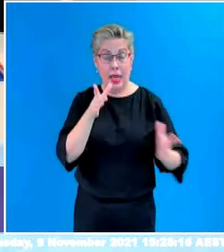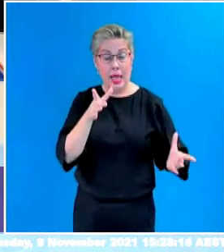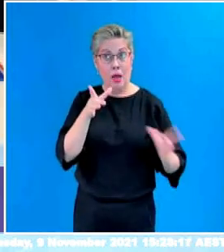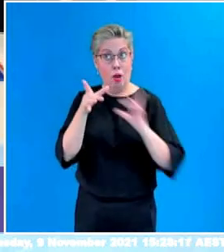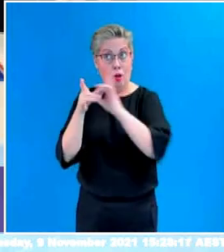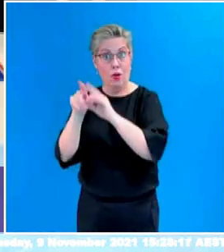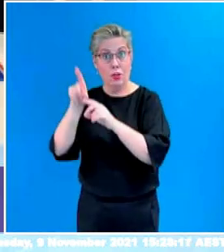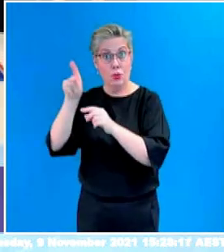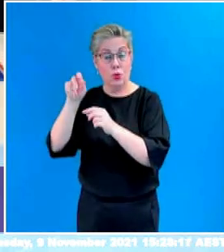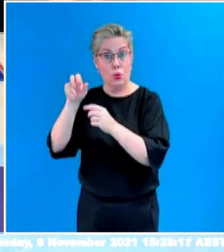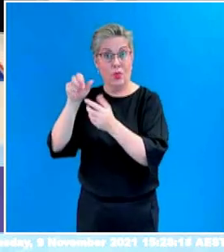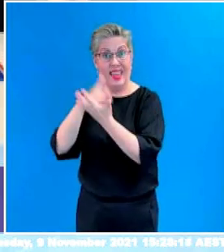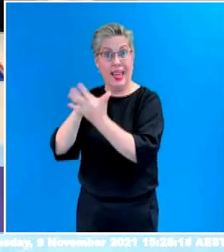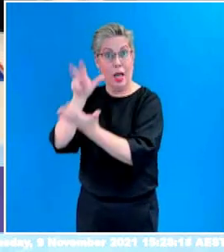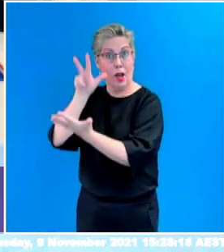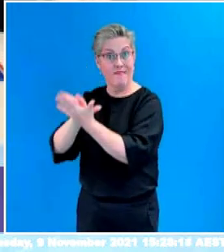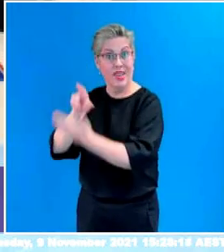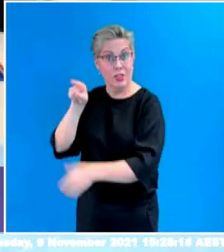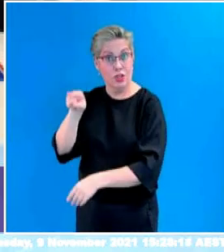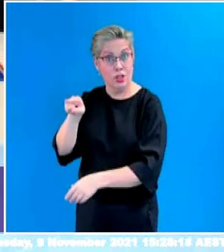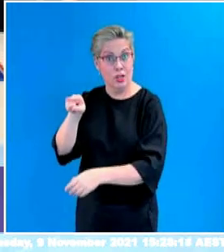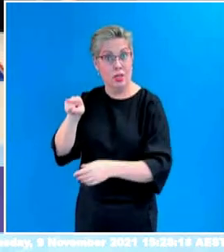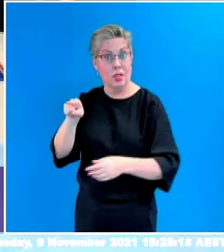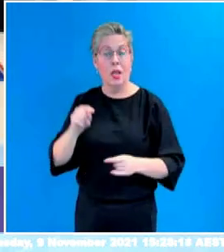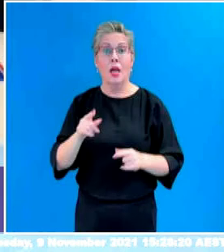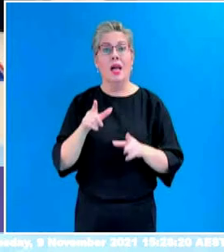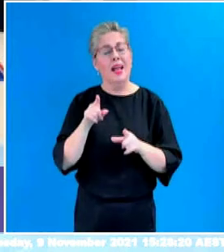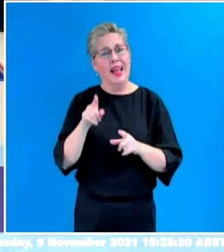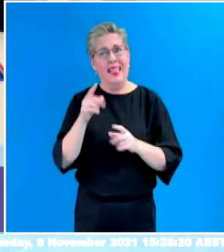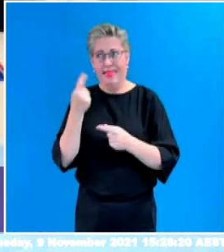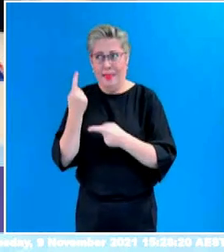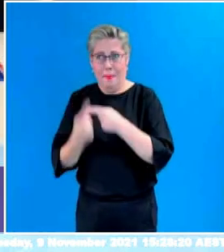the Convention is to make sure there are no barriers to somebody who happens to